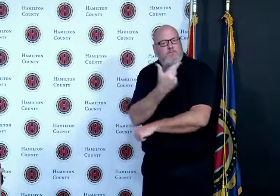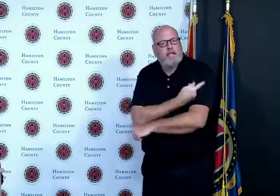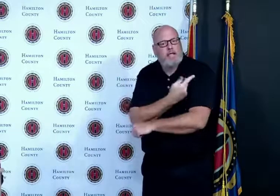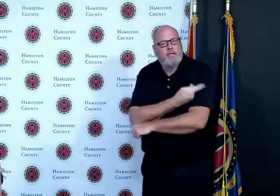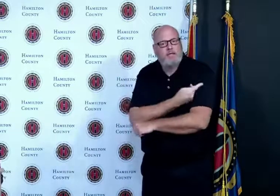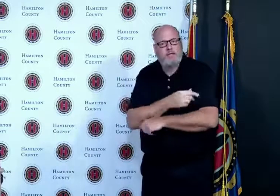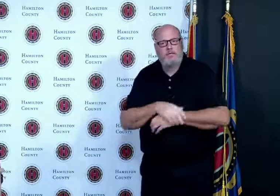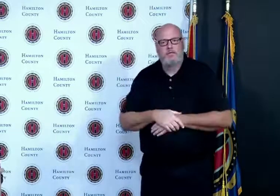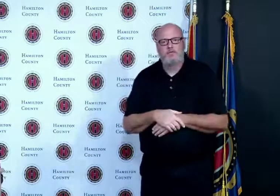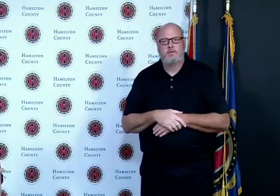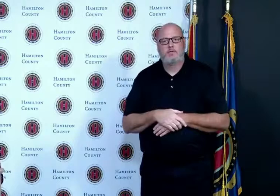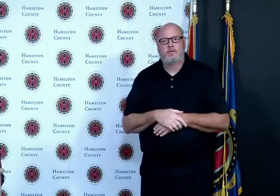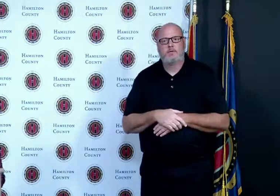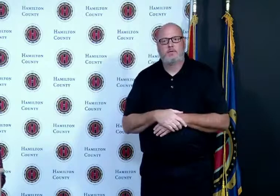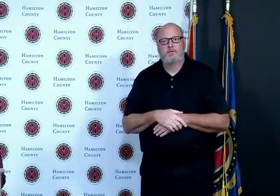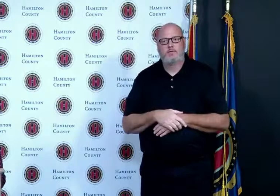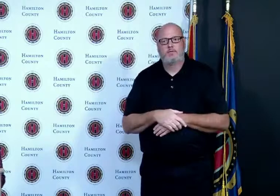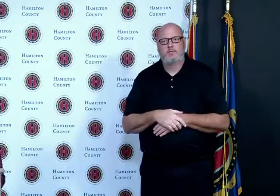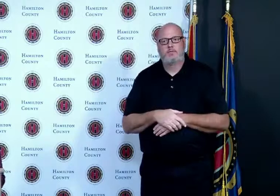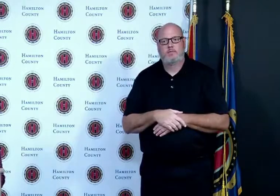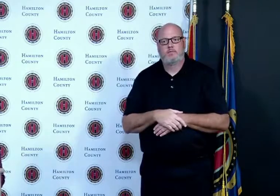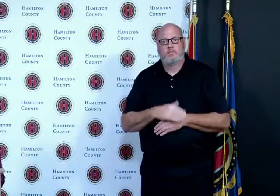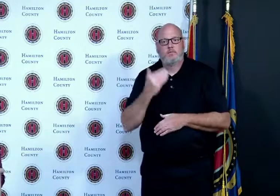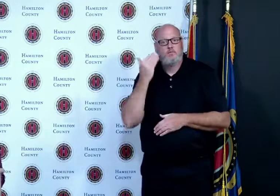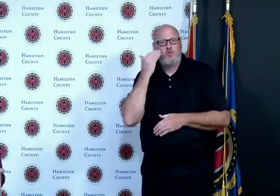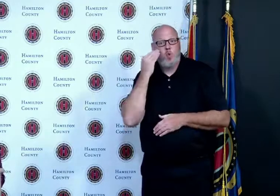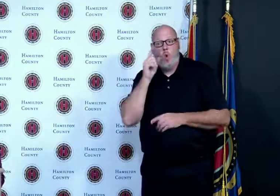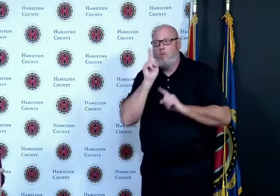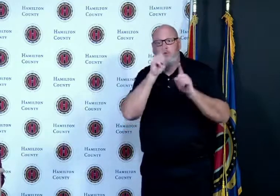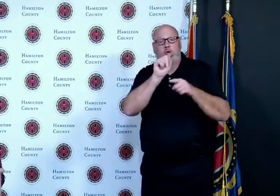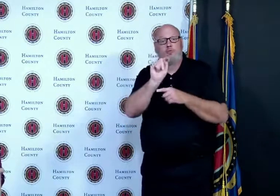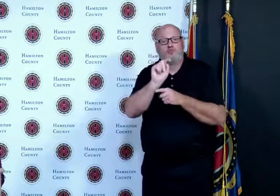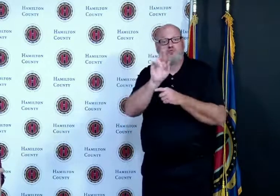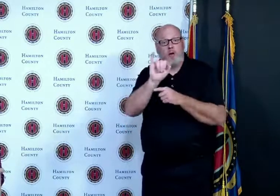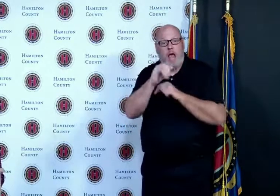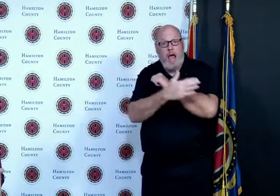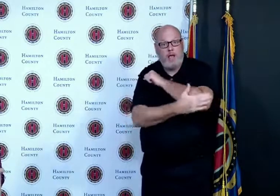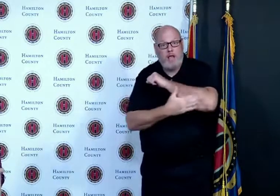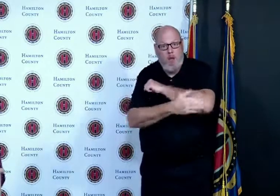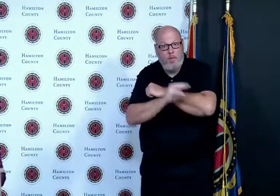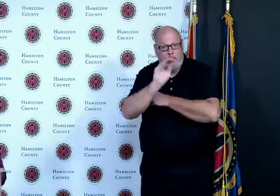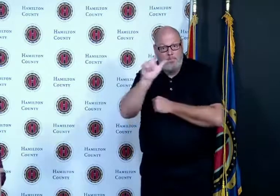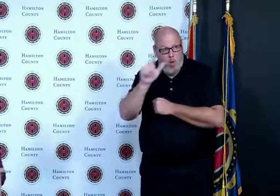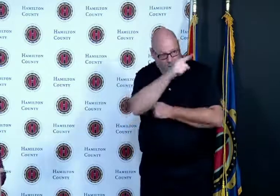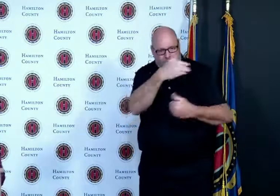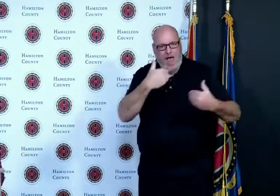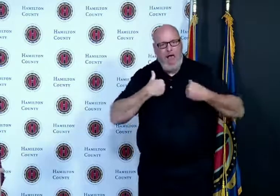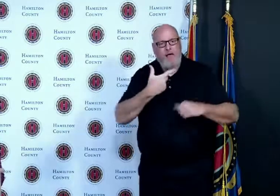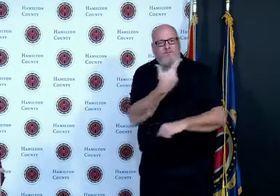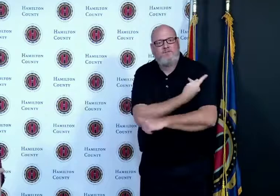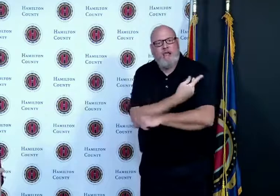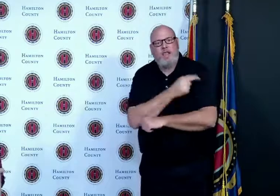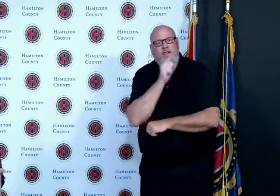are 10 to 5 in addition to that you can vote at the same time so vax and vote at the Board of